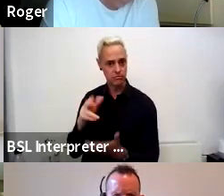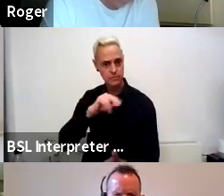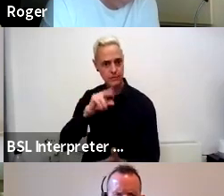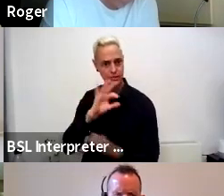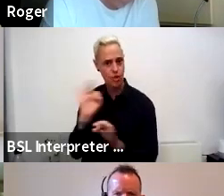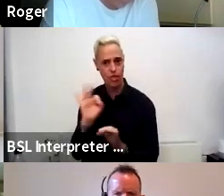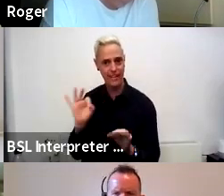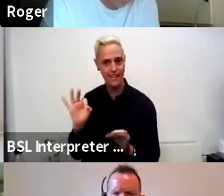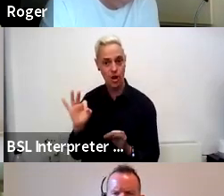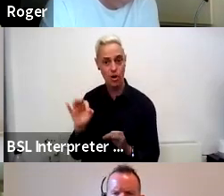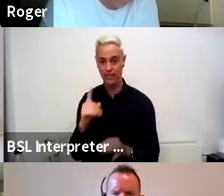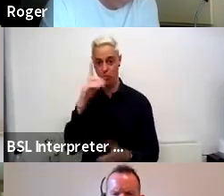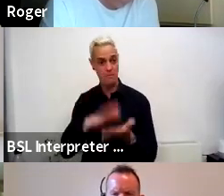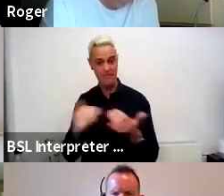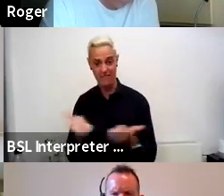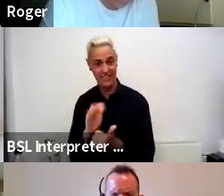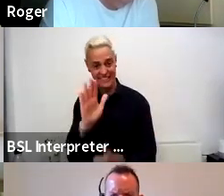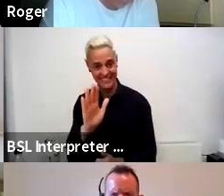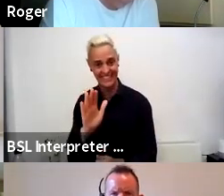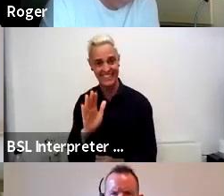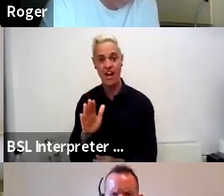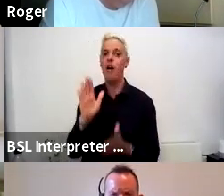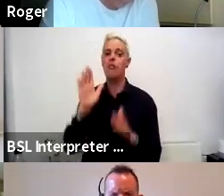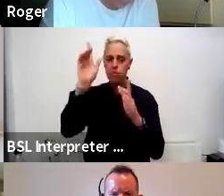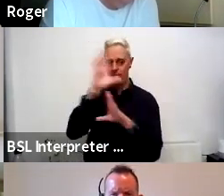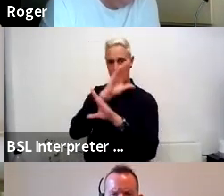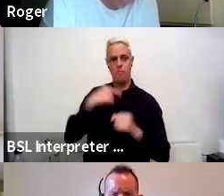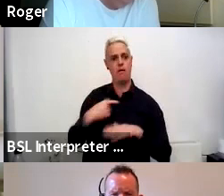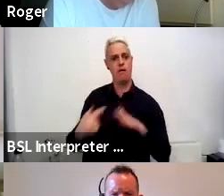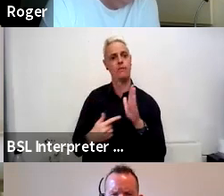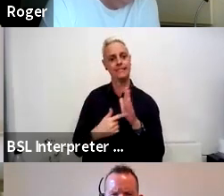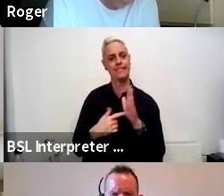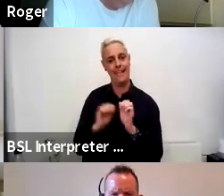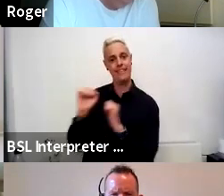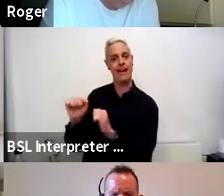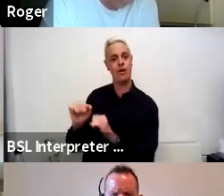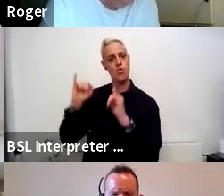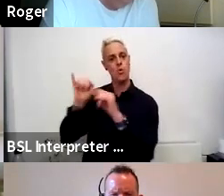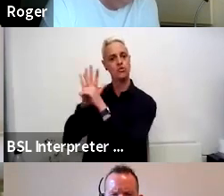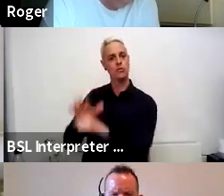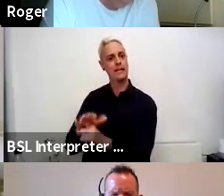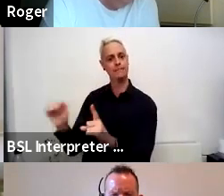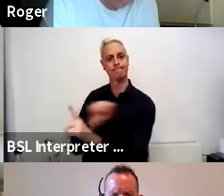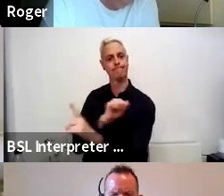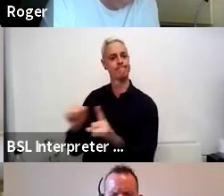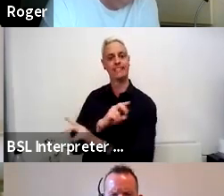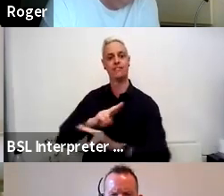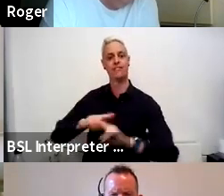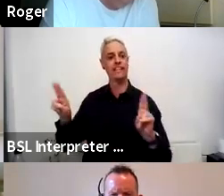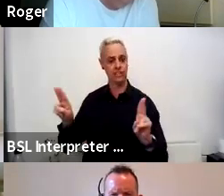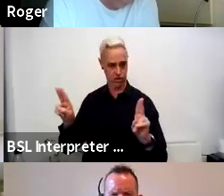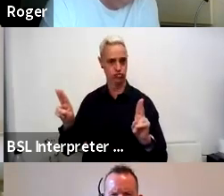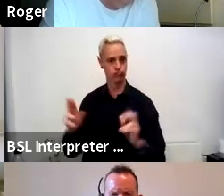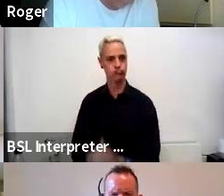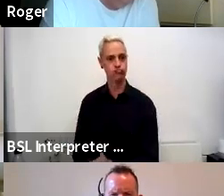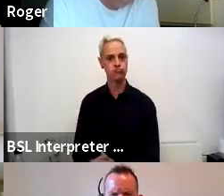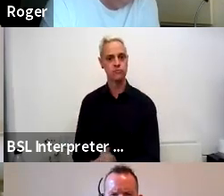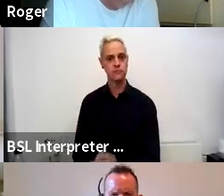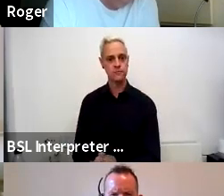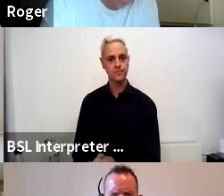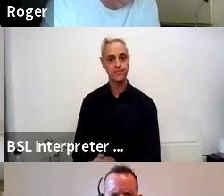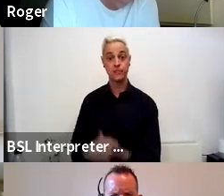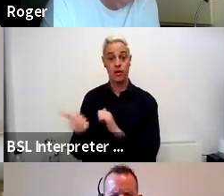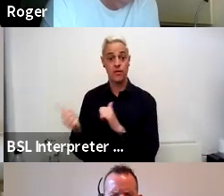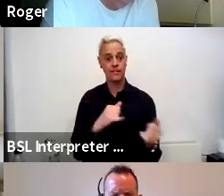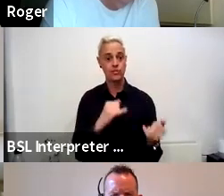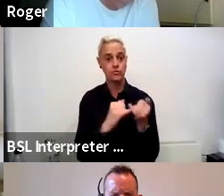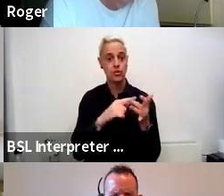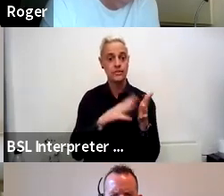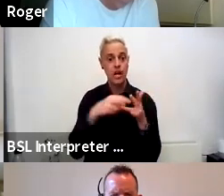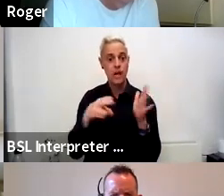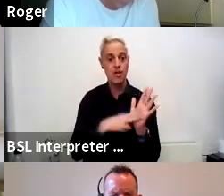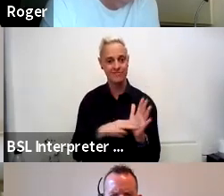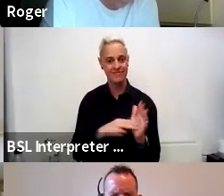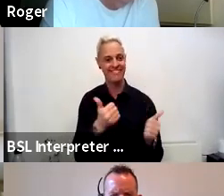whatever and then that will be my priority to make sure that kind of discrimination does not occur. Brilliant assignment.